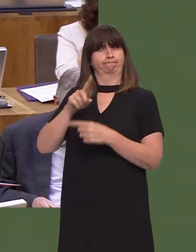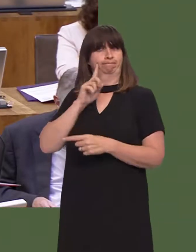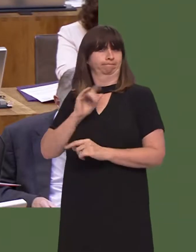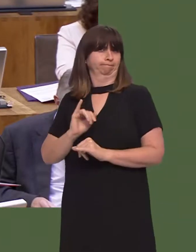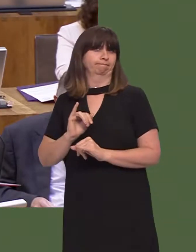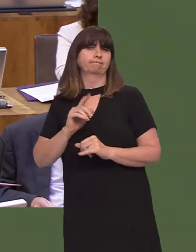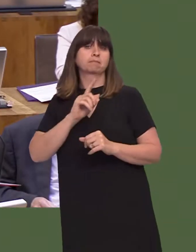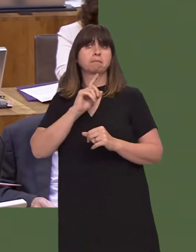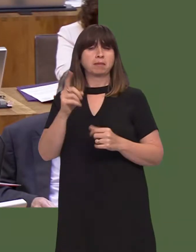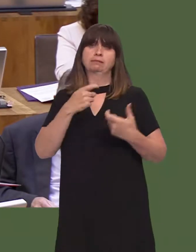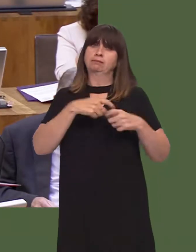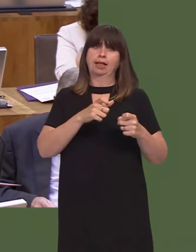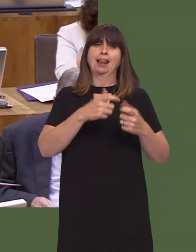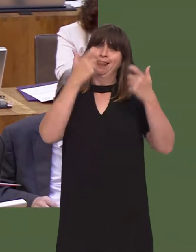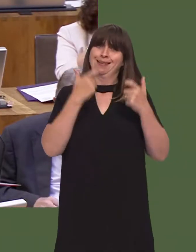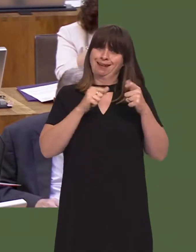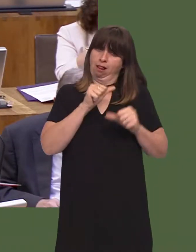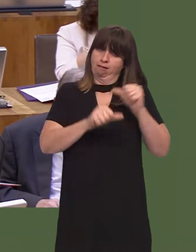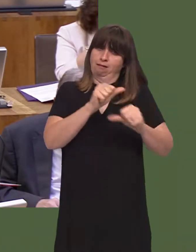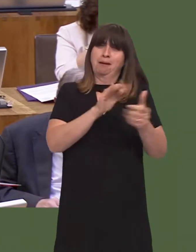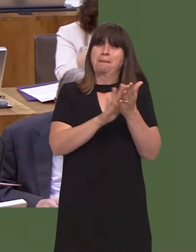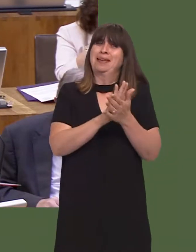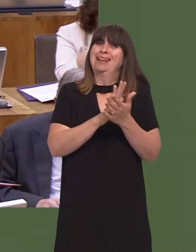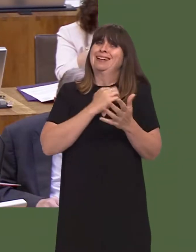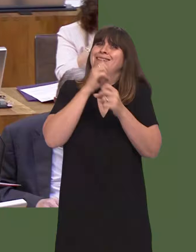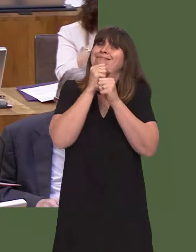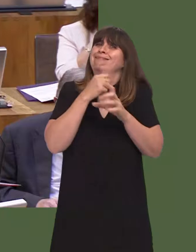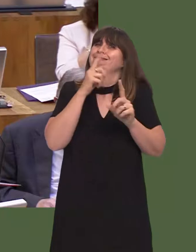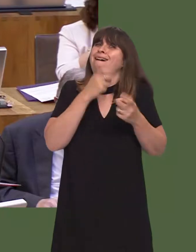legal proceedings that are still outstanding and, as I say, I cannot comment on those proceedings